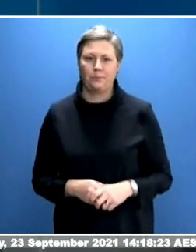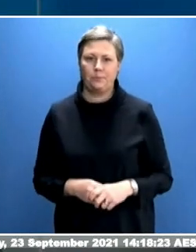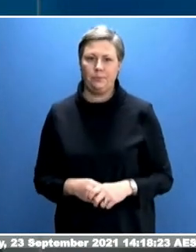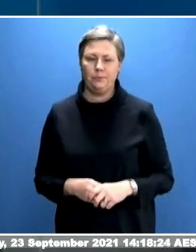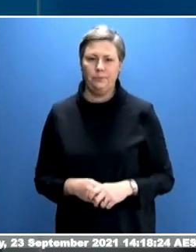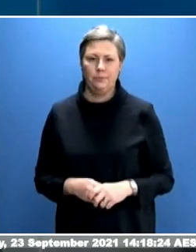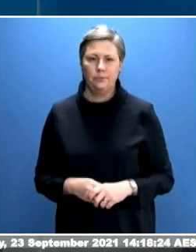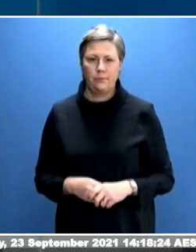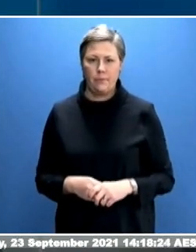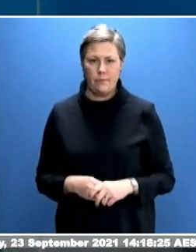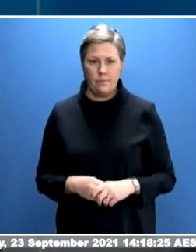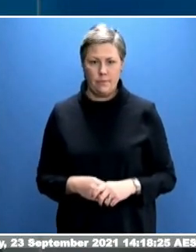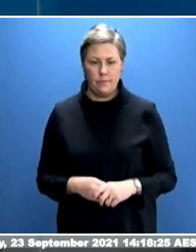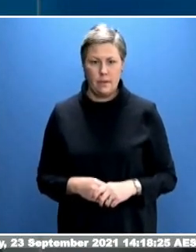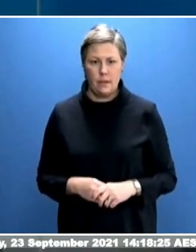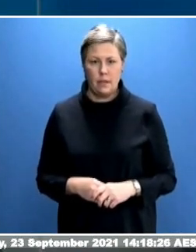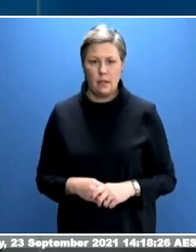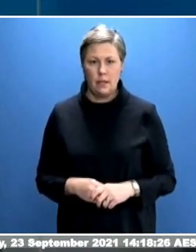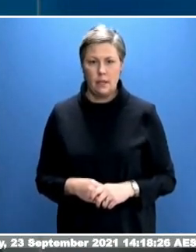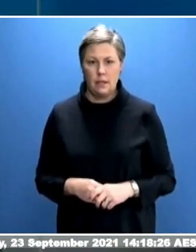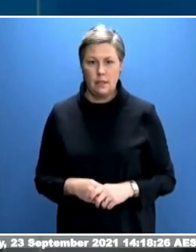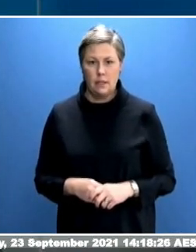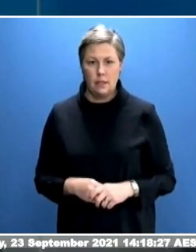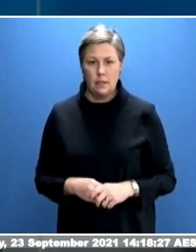Just to follow on with that, in that progression you were